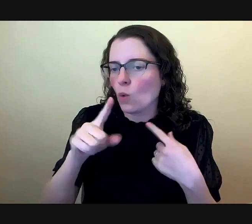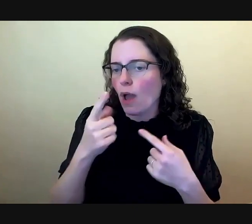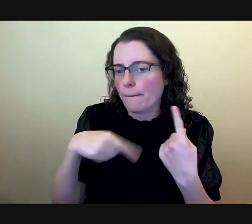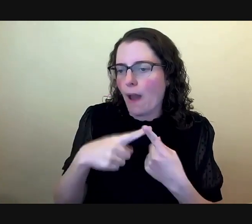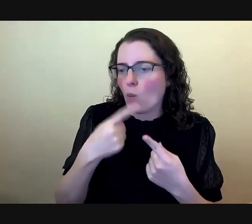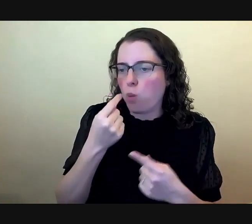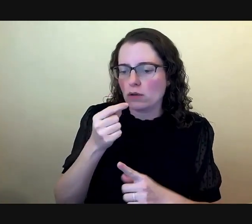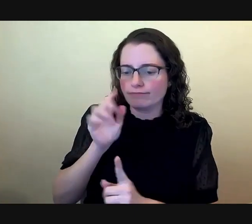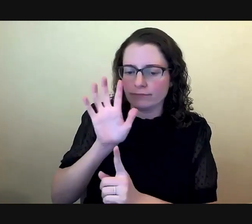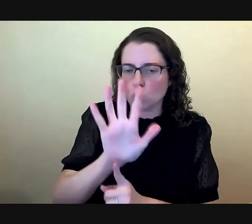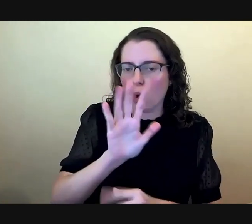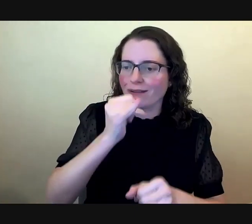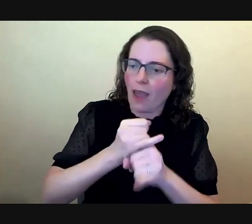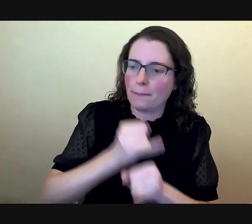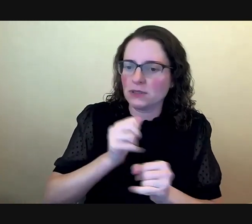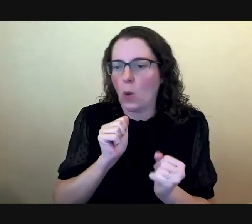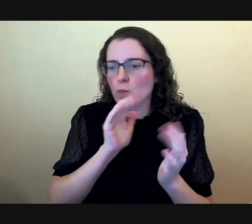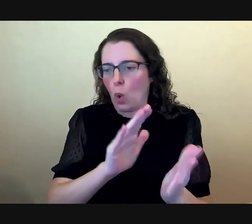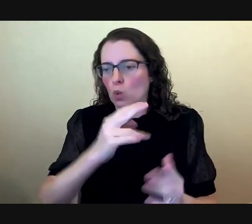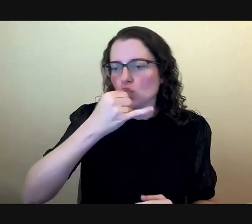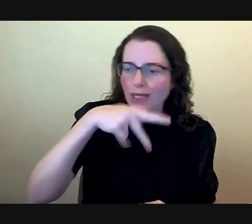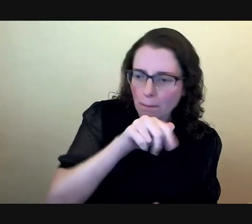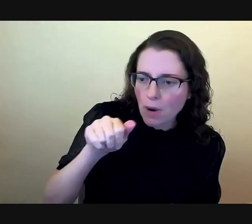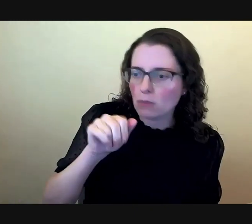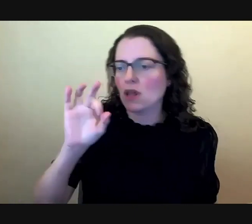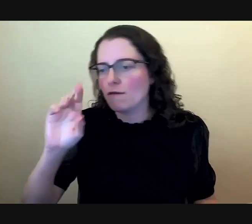to see what your campus approach is